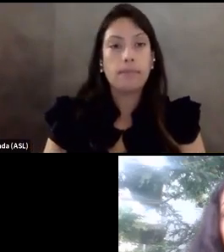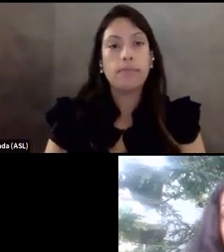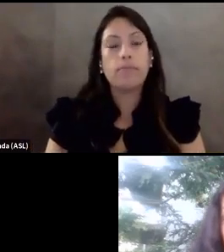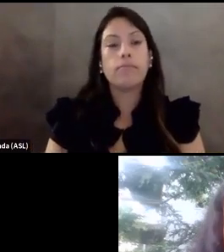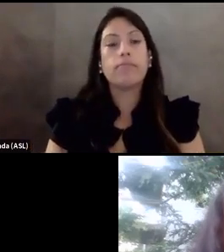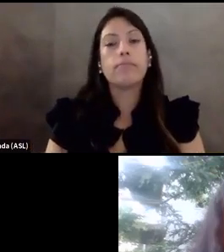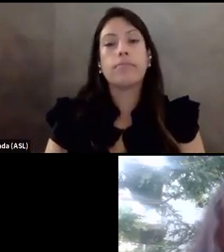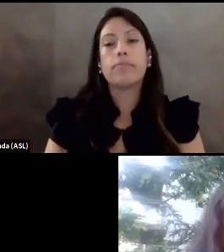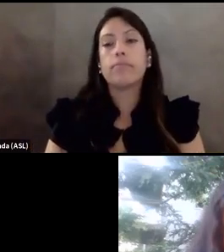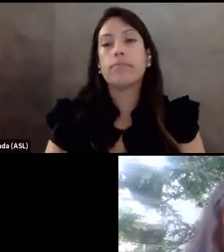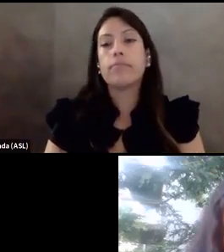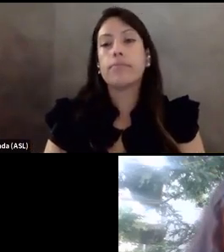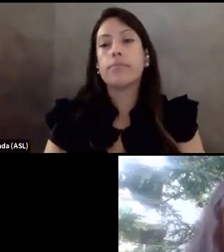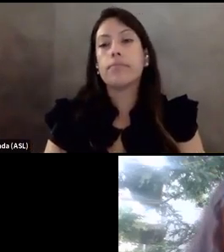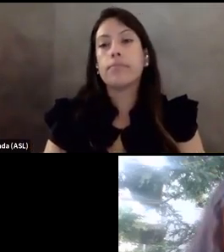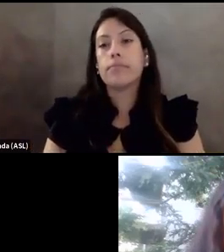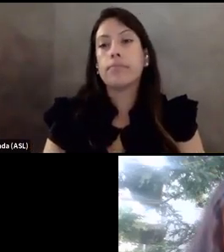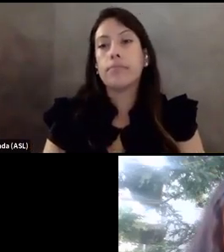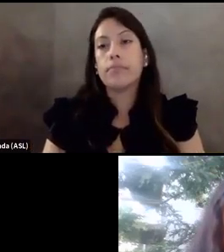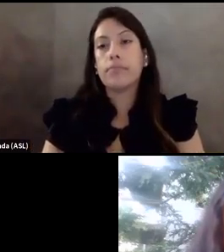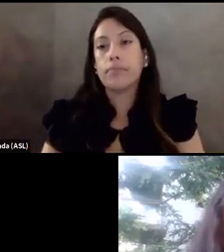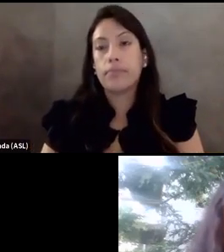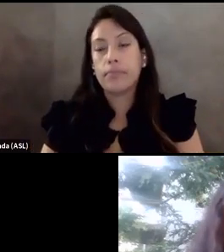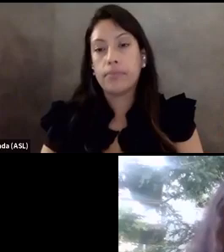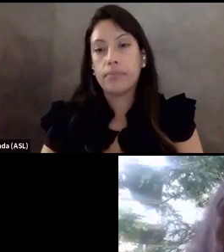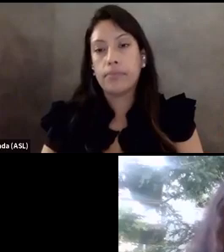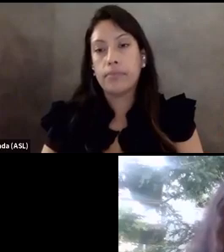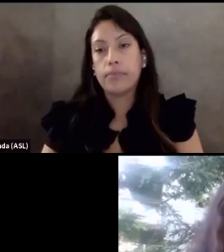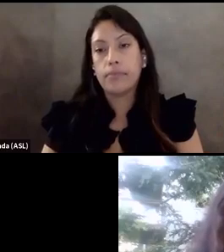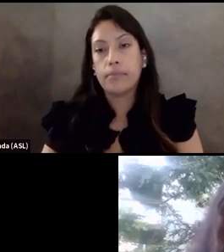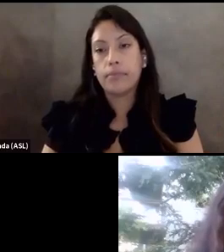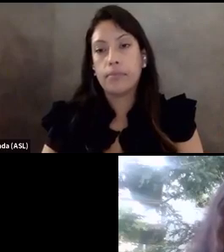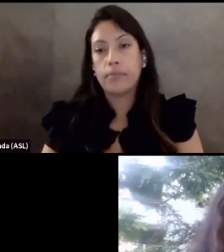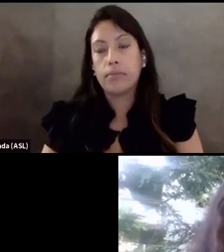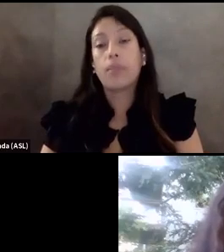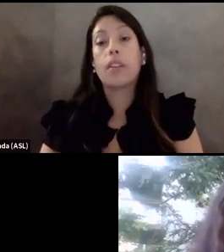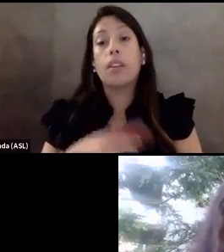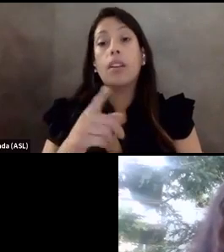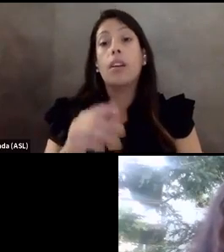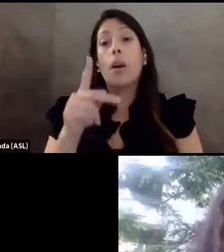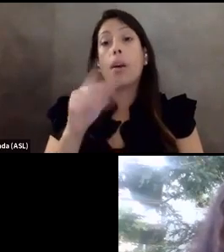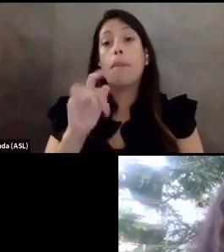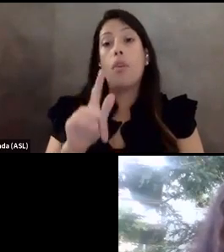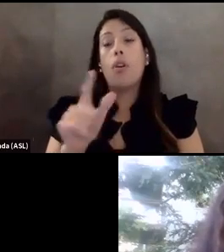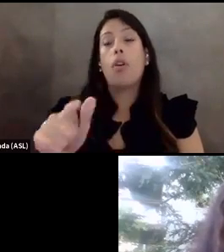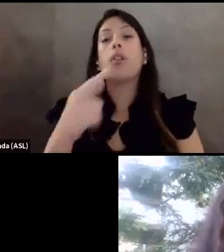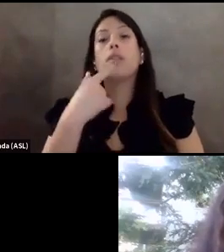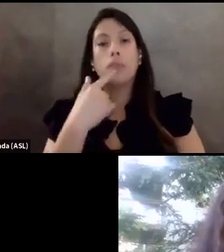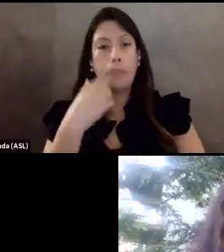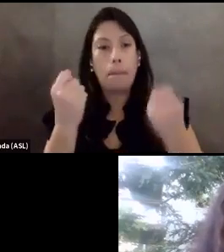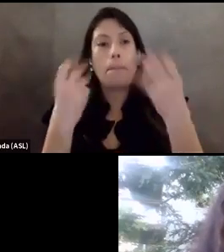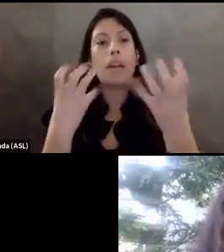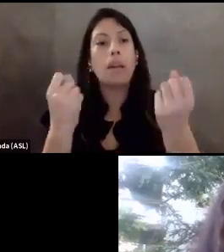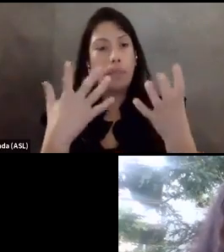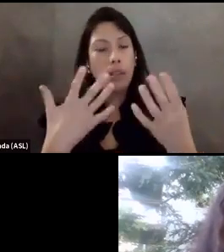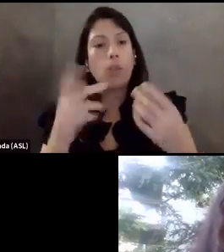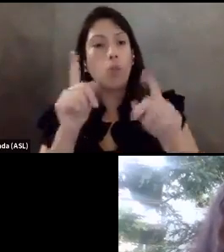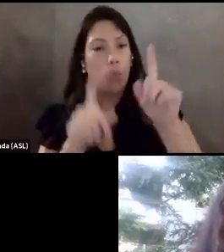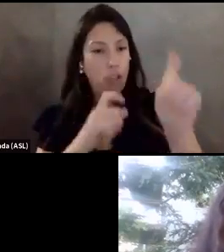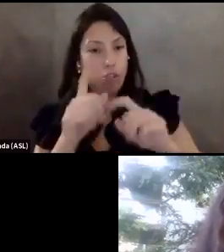OK, on that on that note, we do have quite a number of questions related to why we're still in the purple, Dr.